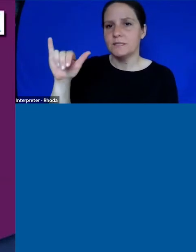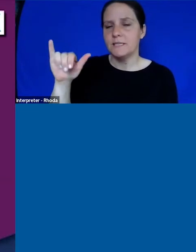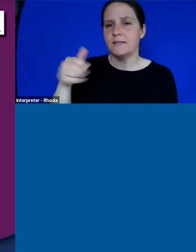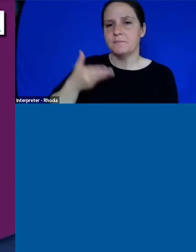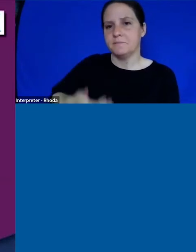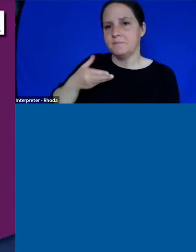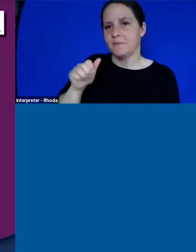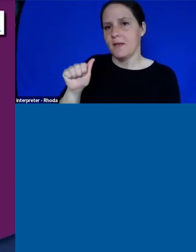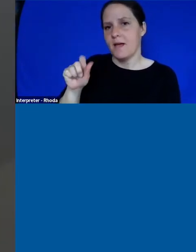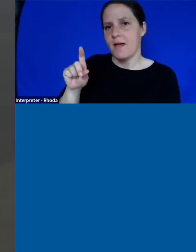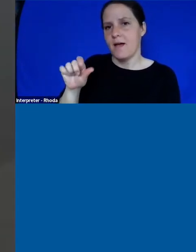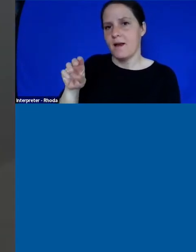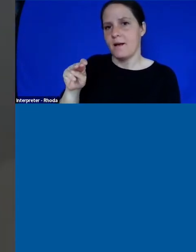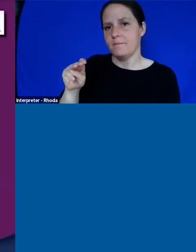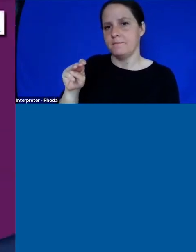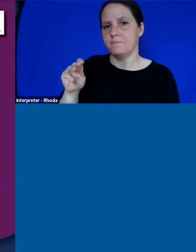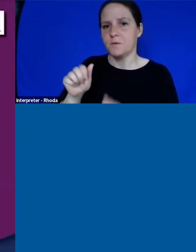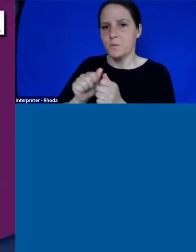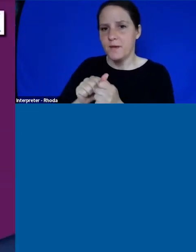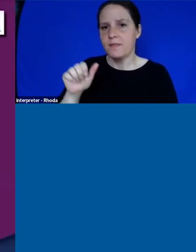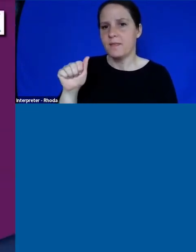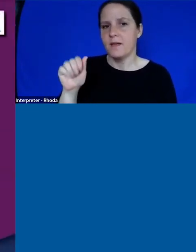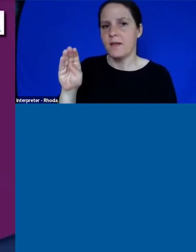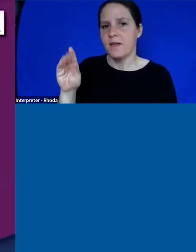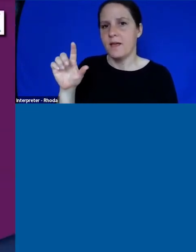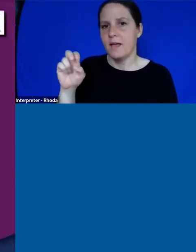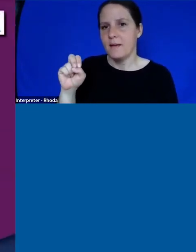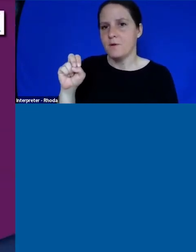We just wanna remind everybody to please ask any questions